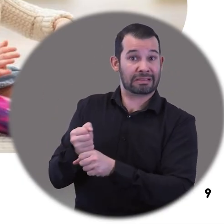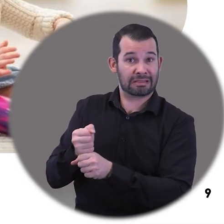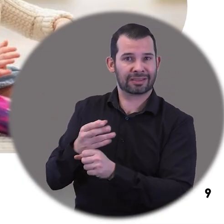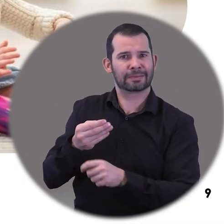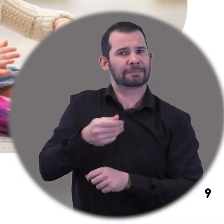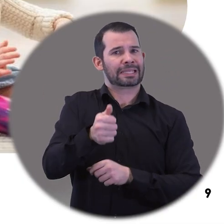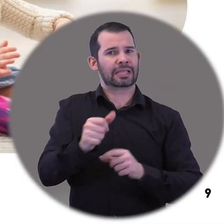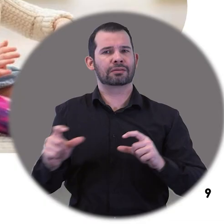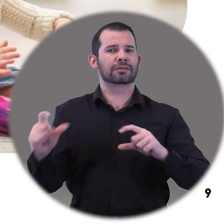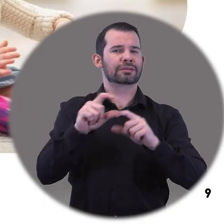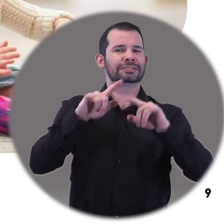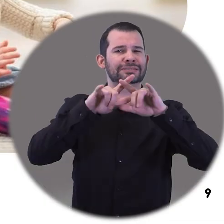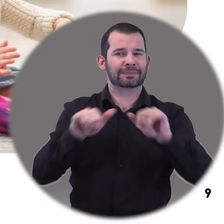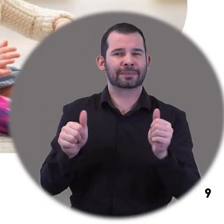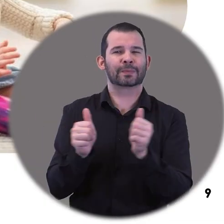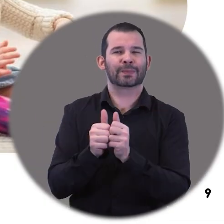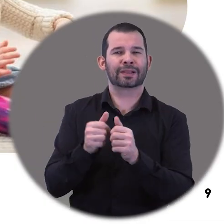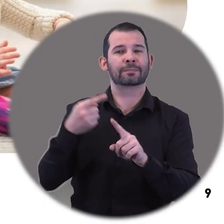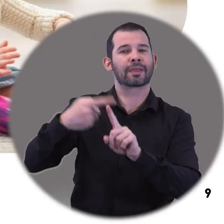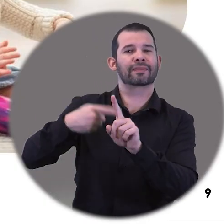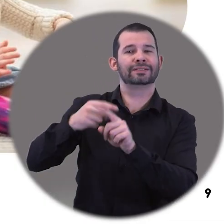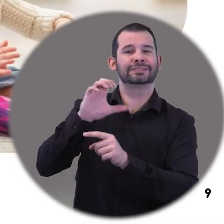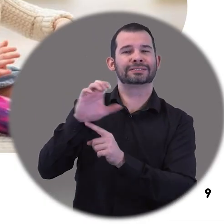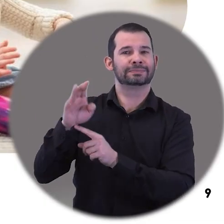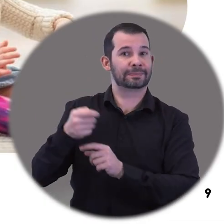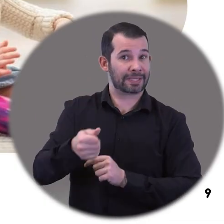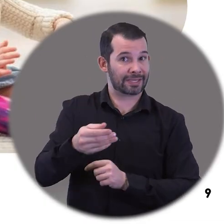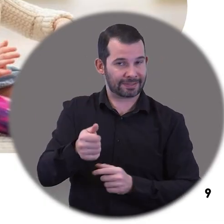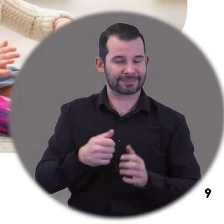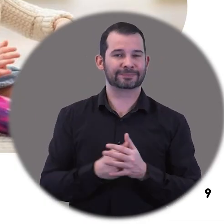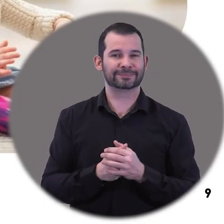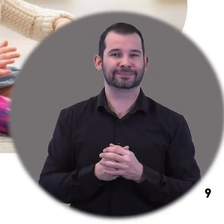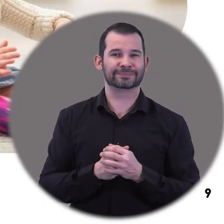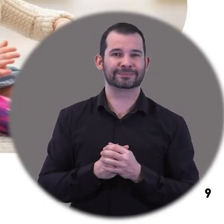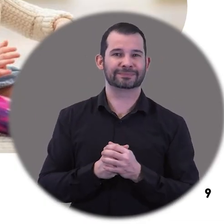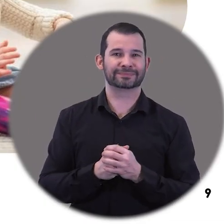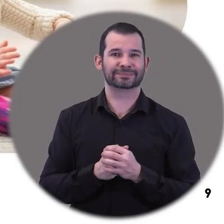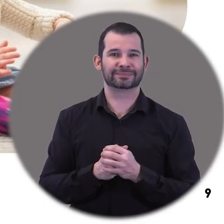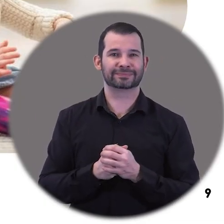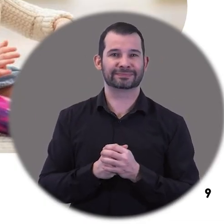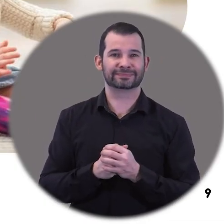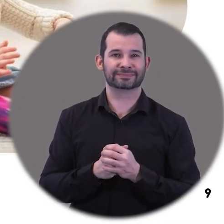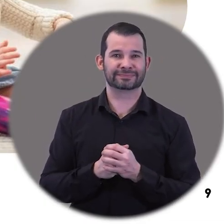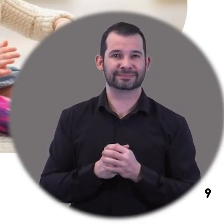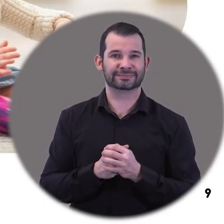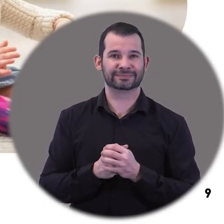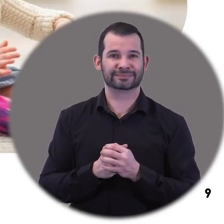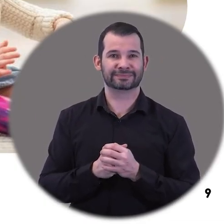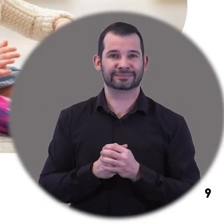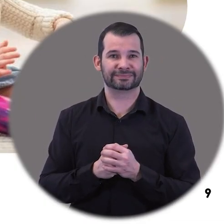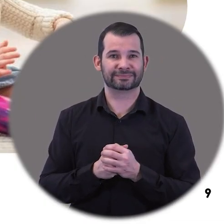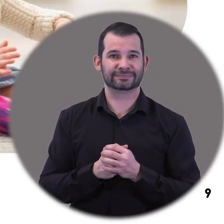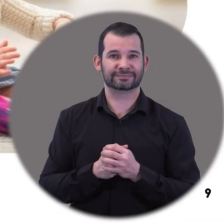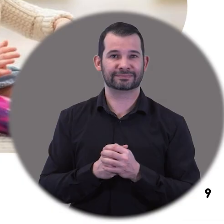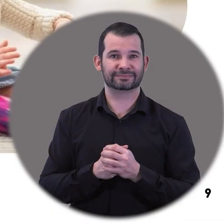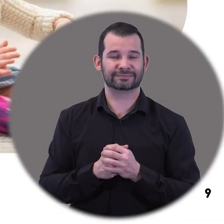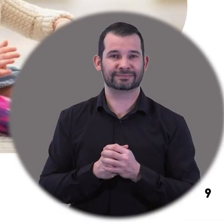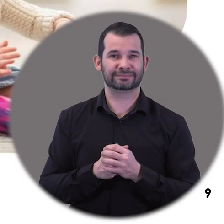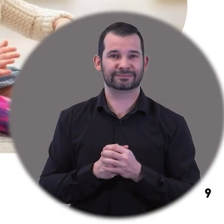and is paid along with the monthly CCB payment.